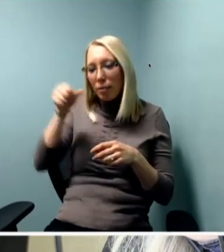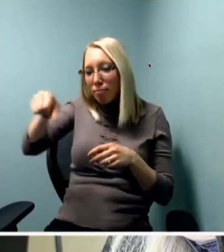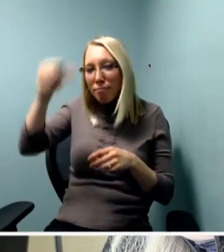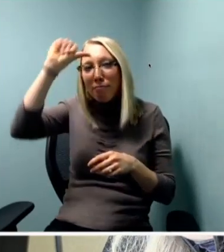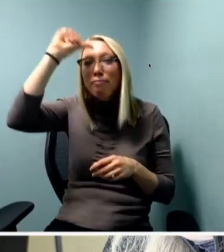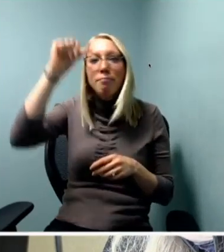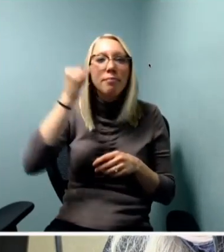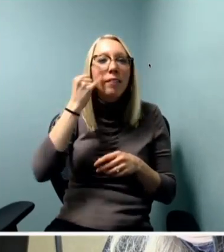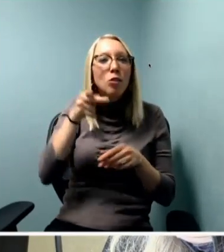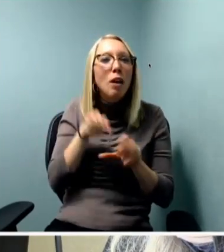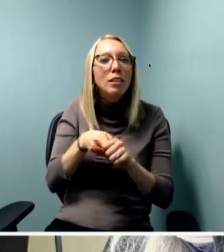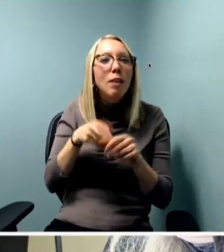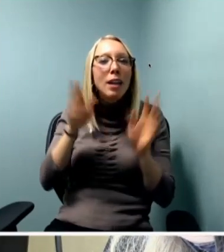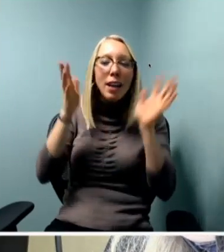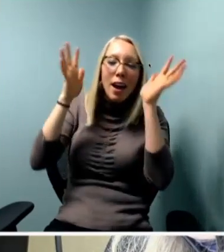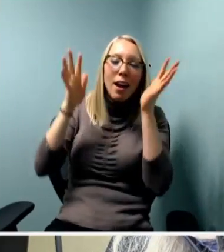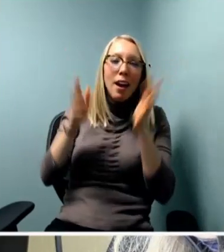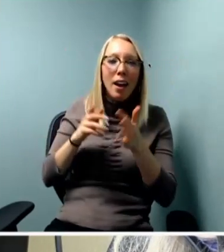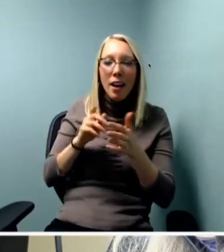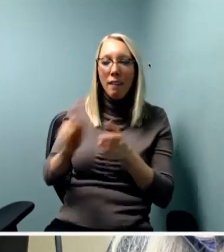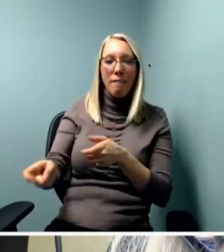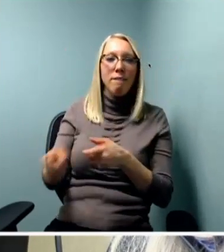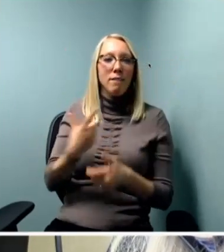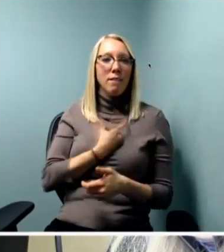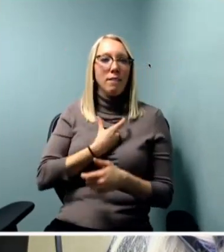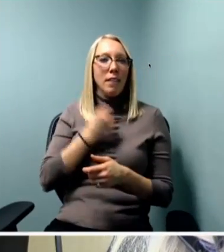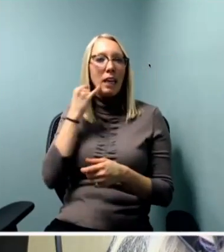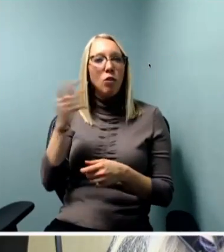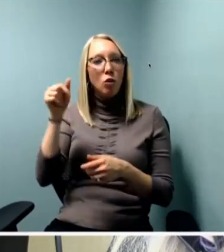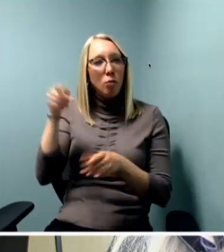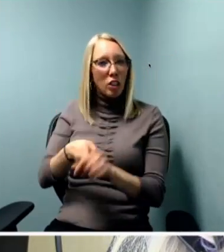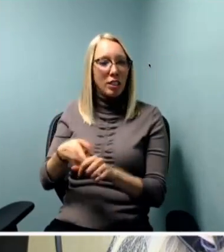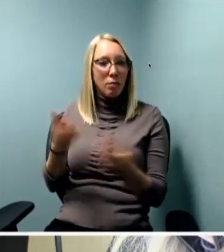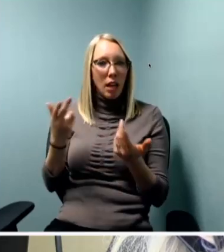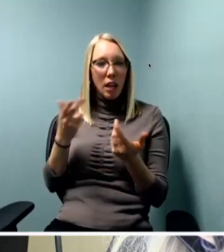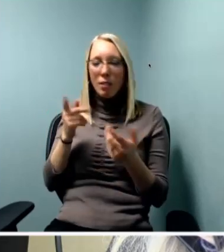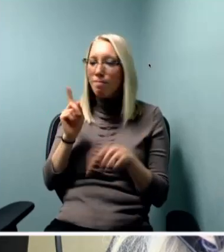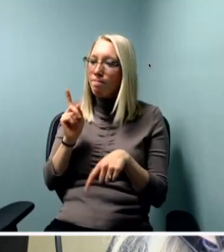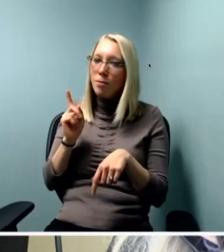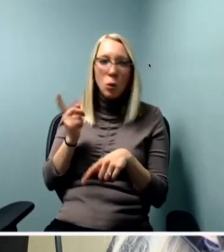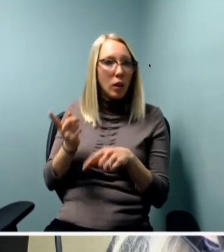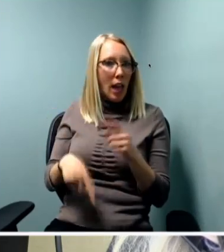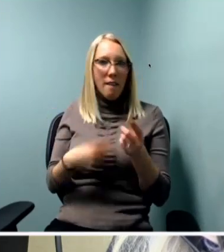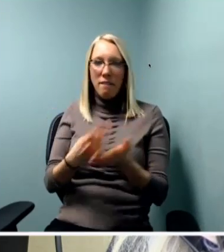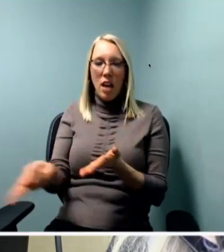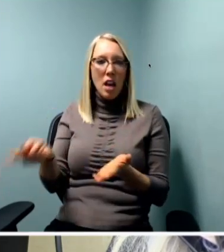should not be based on the fact that you have a disability.